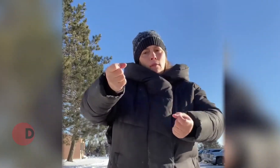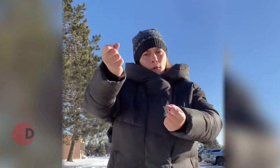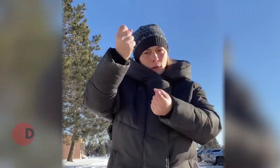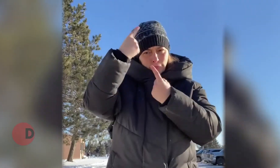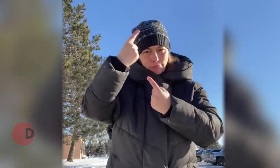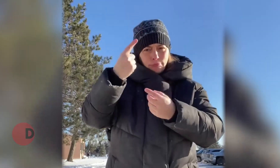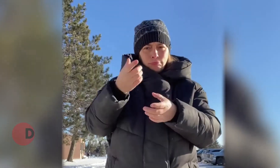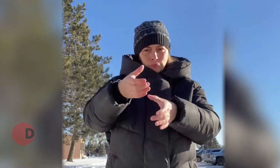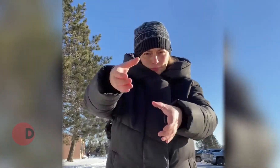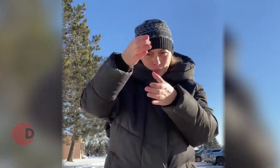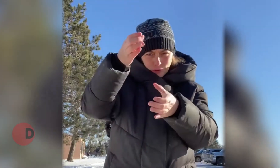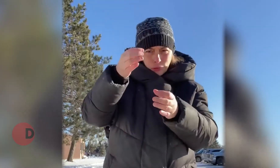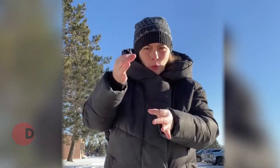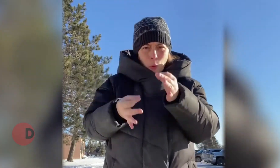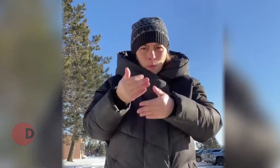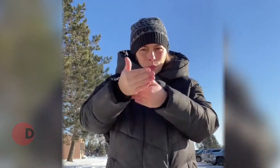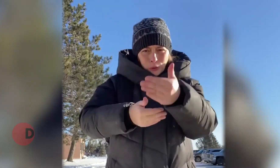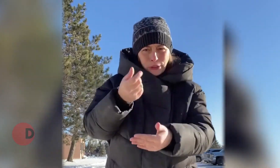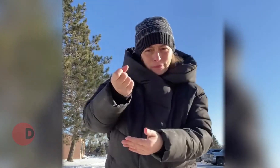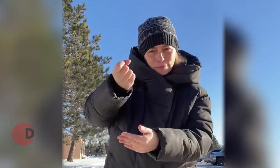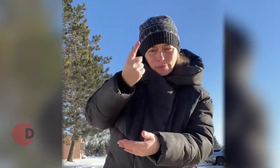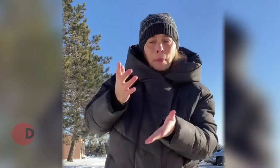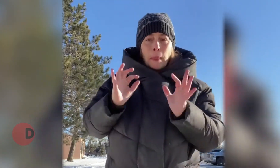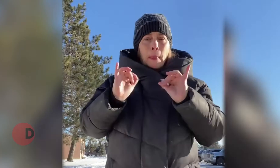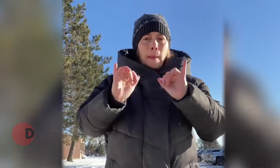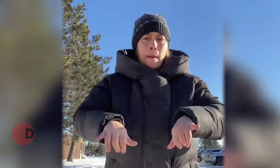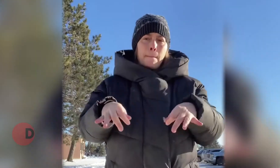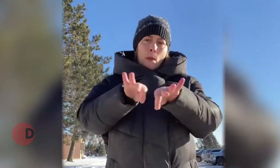court proceedings. That’s what’s important.